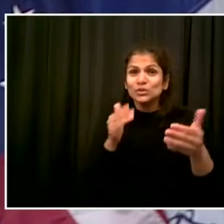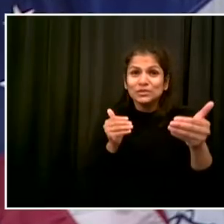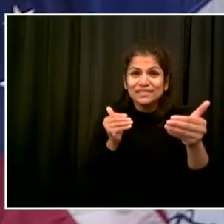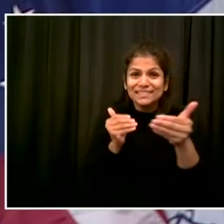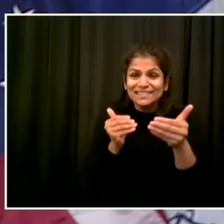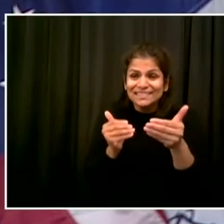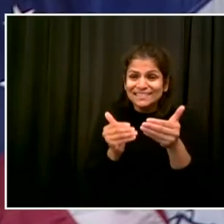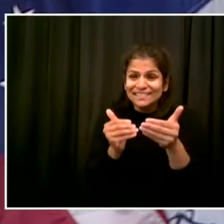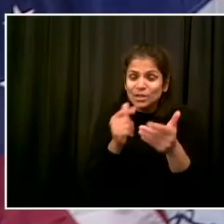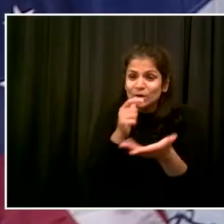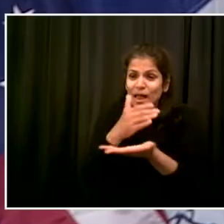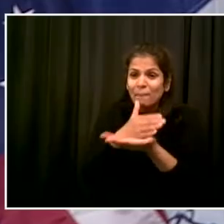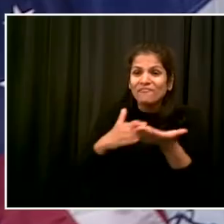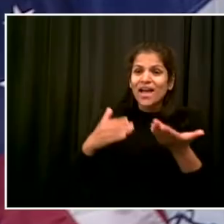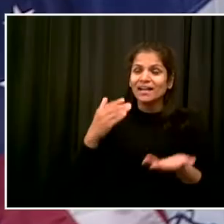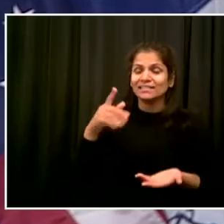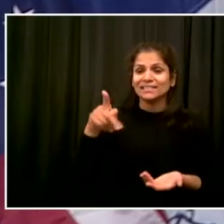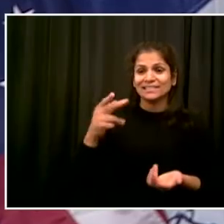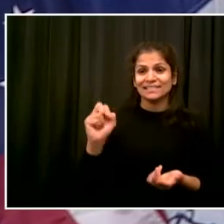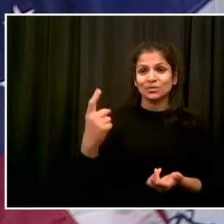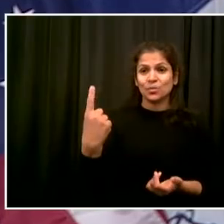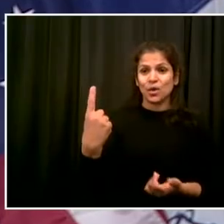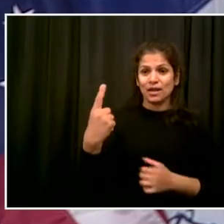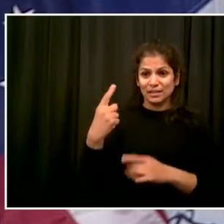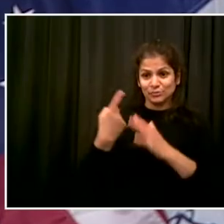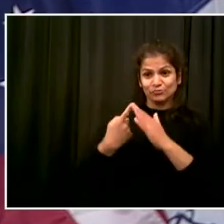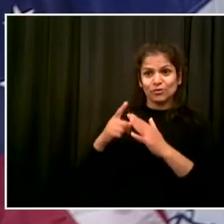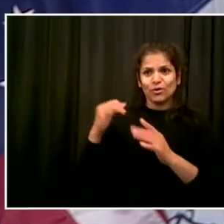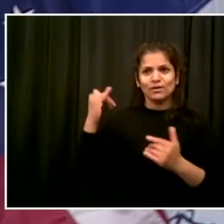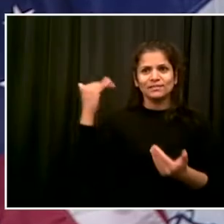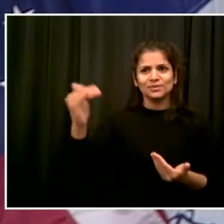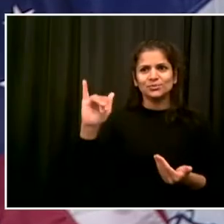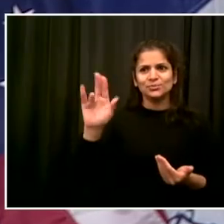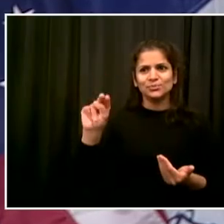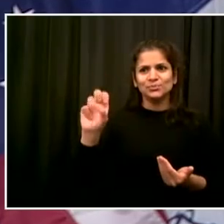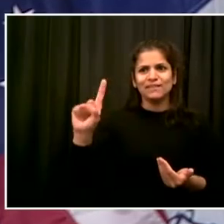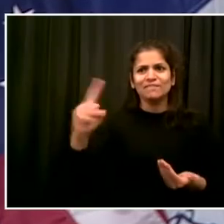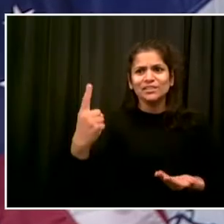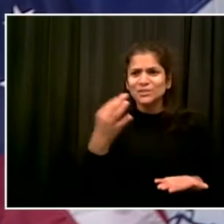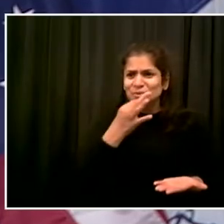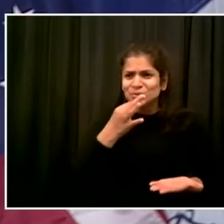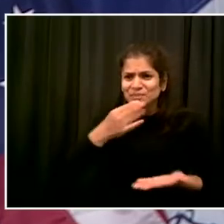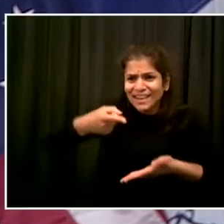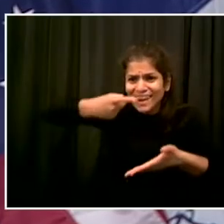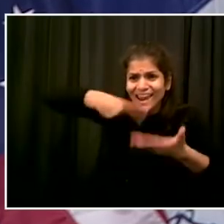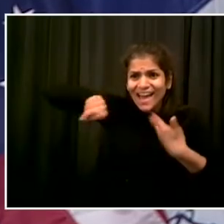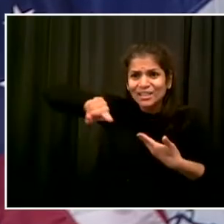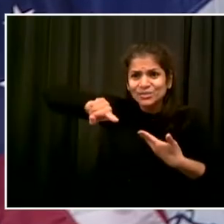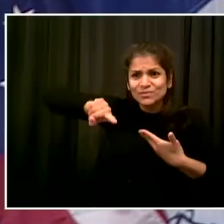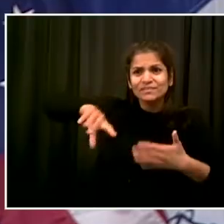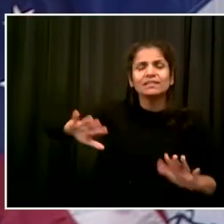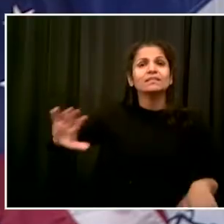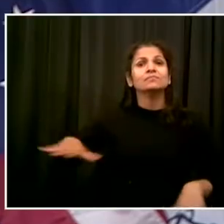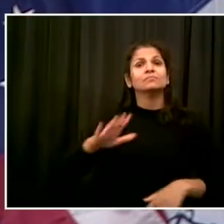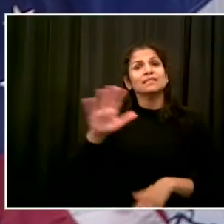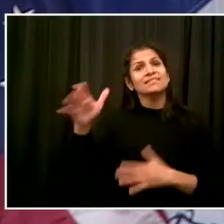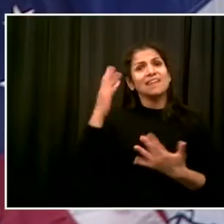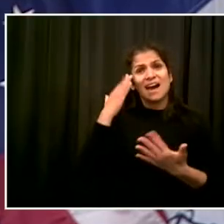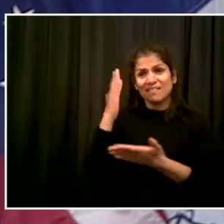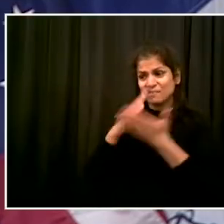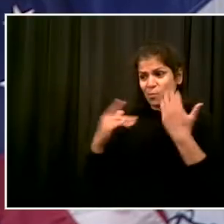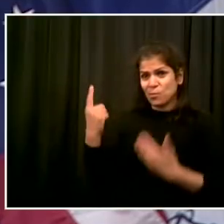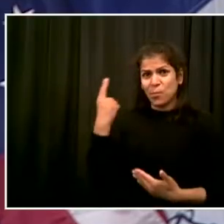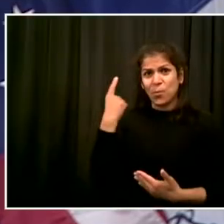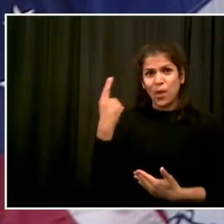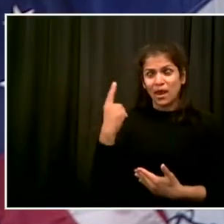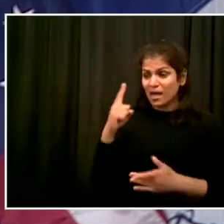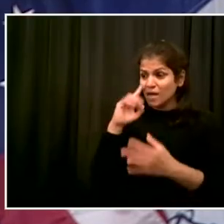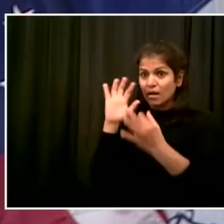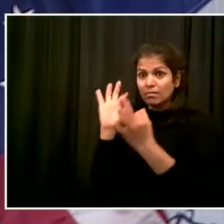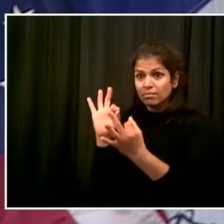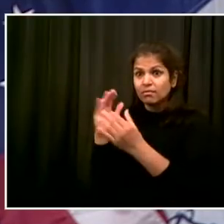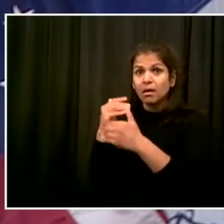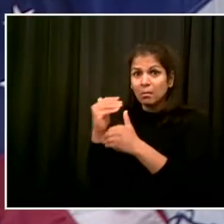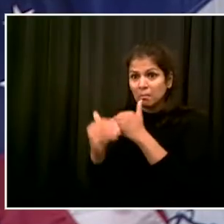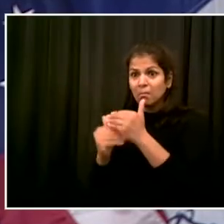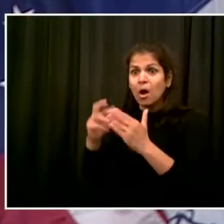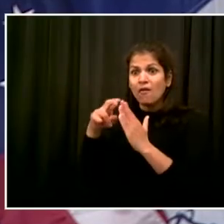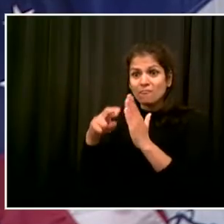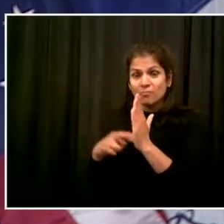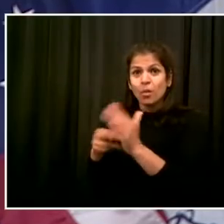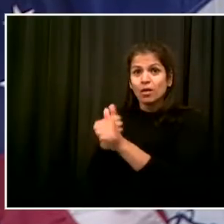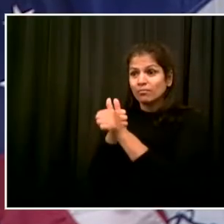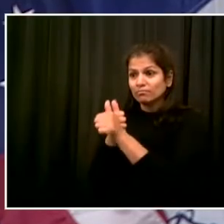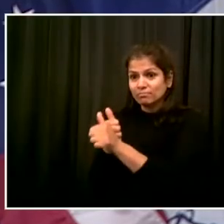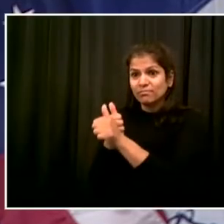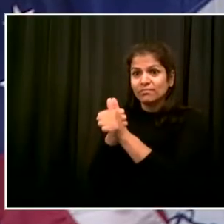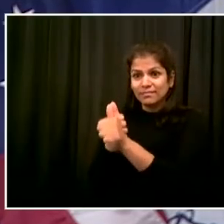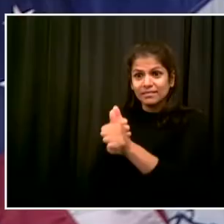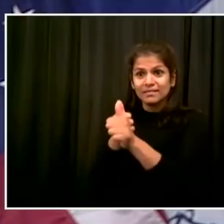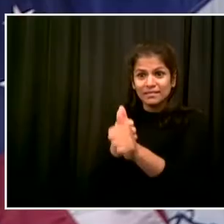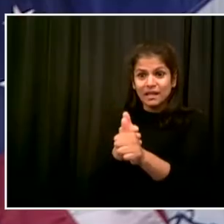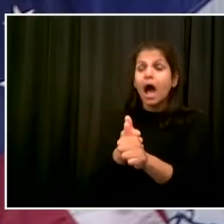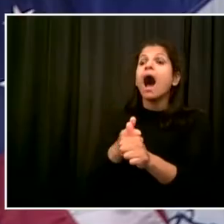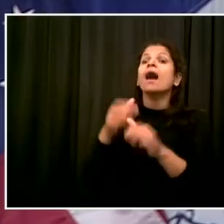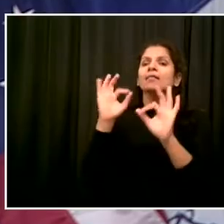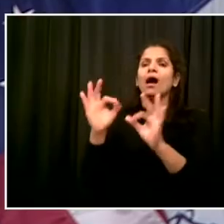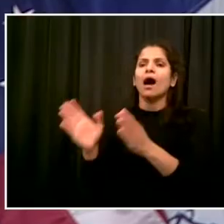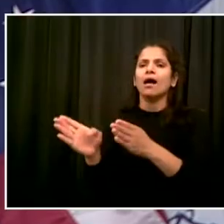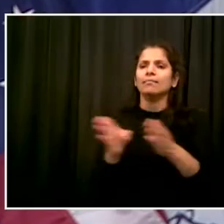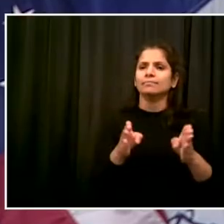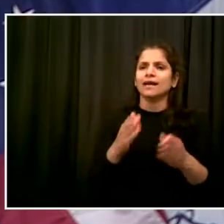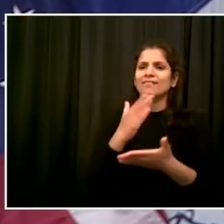FOR PHASE 1 THE